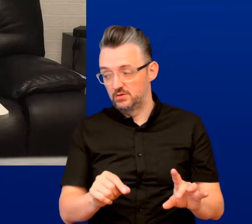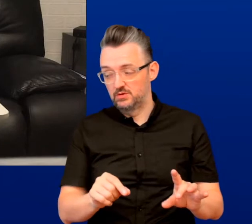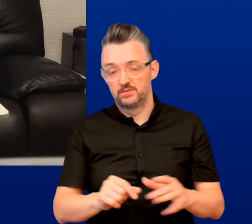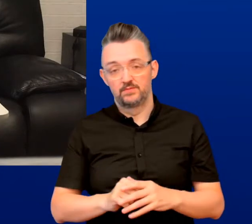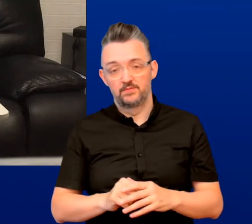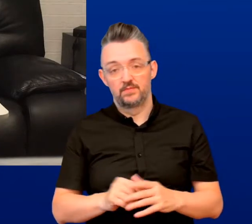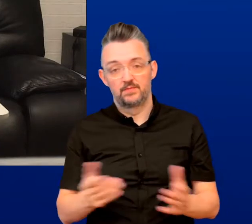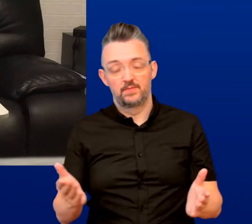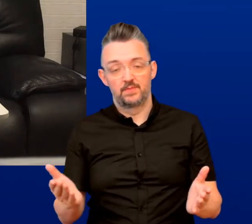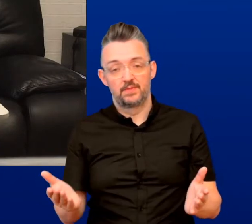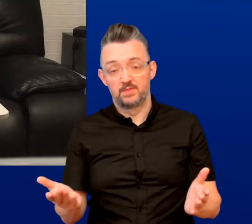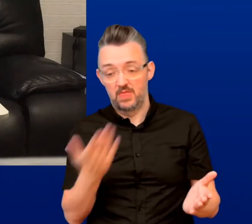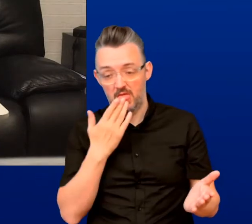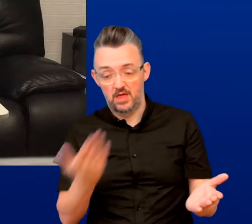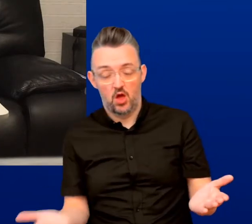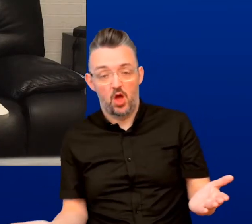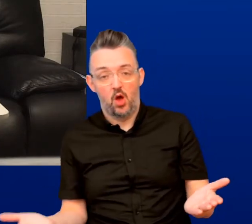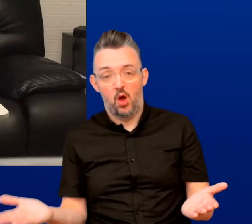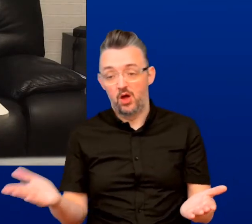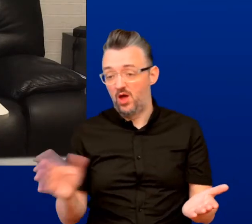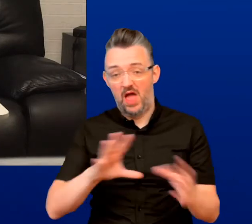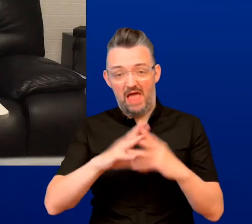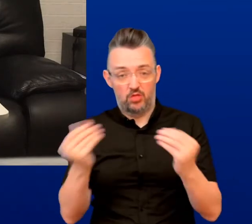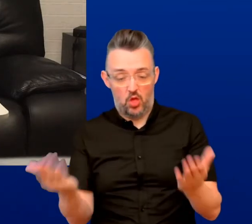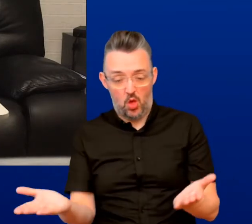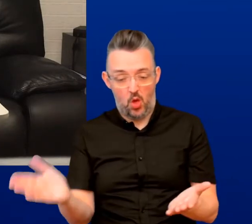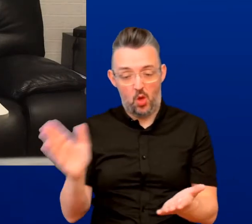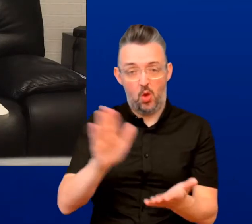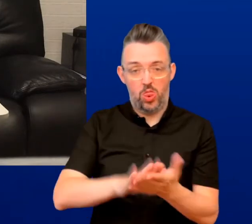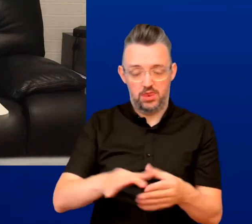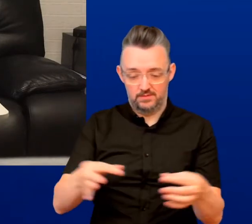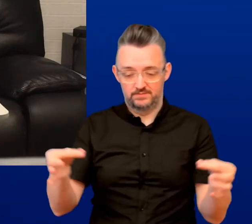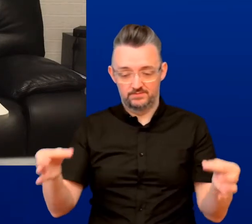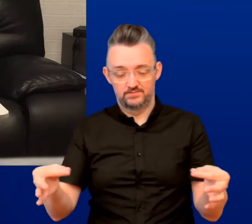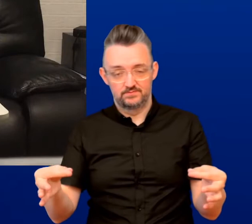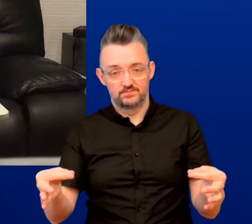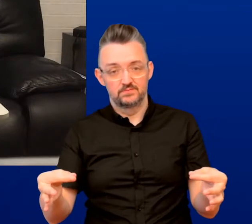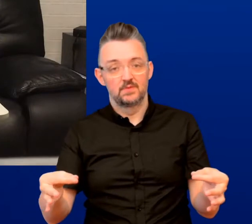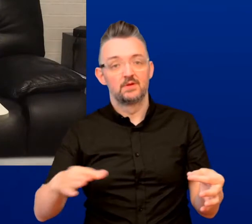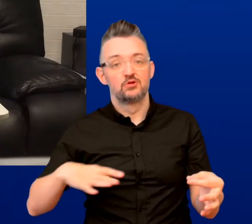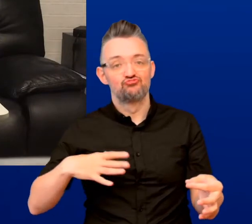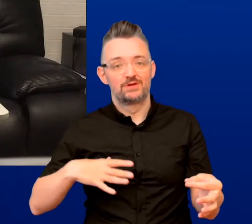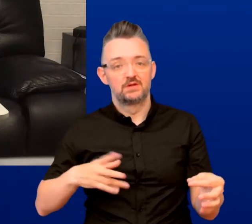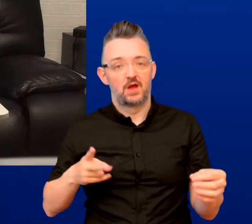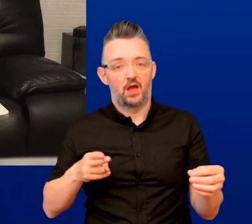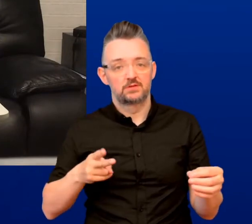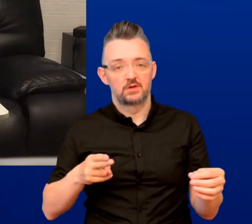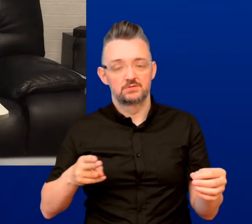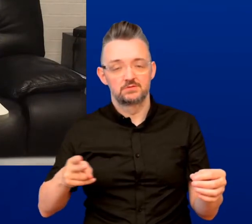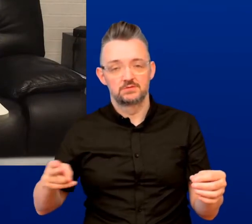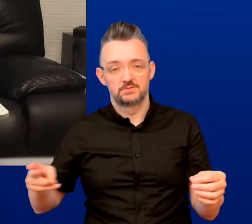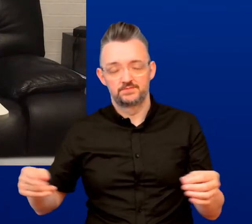you close the newspaper up ready for cutting.